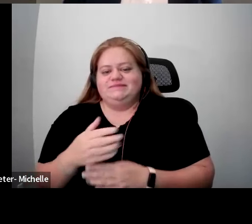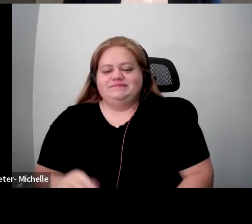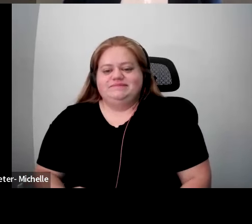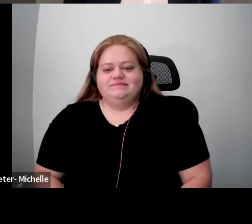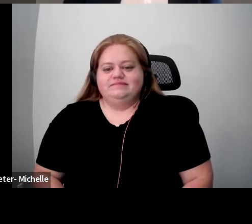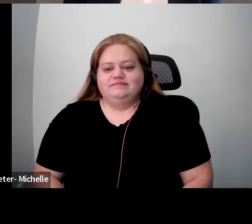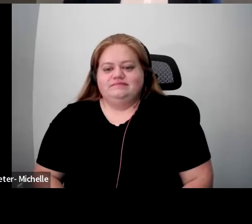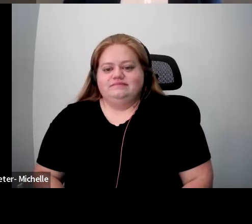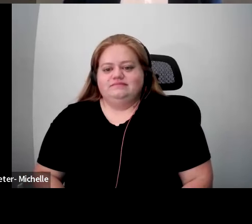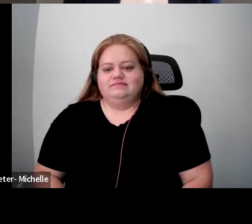Yeah.